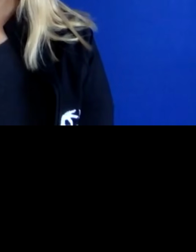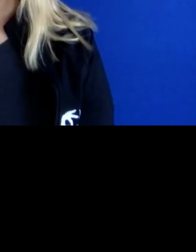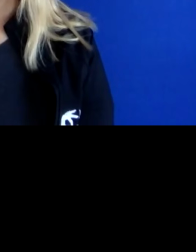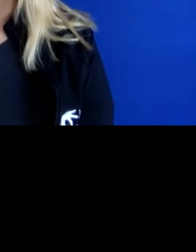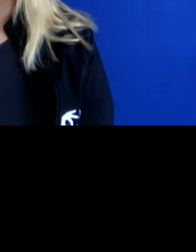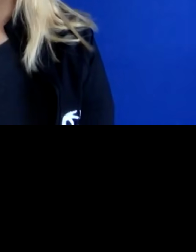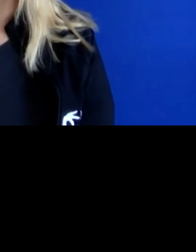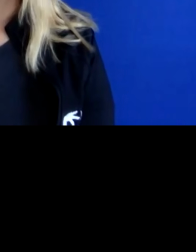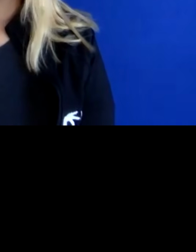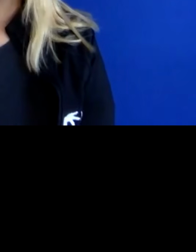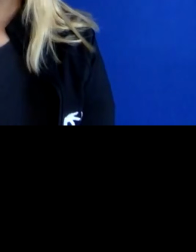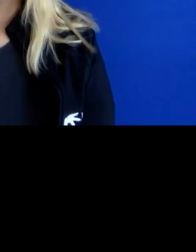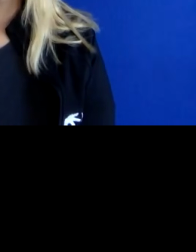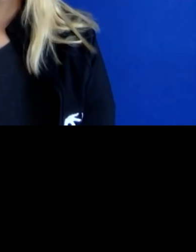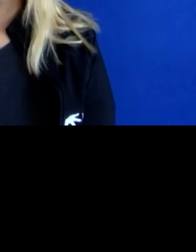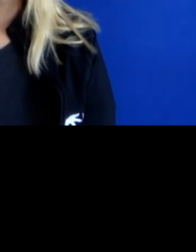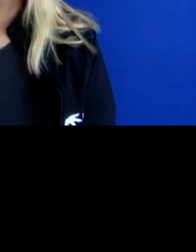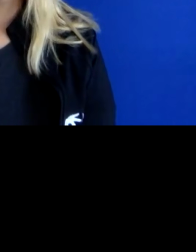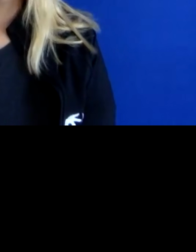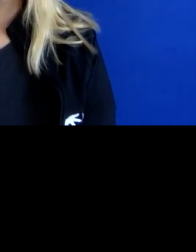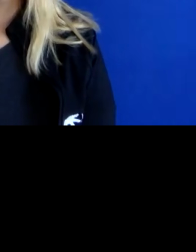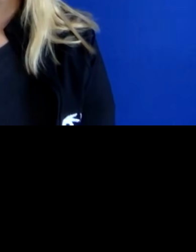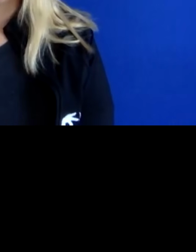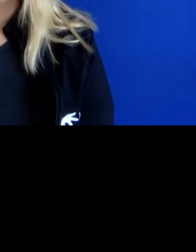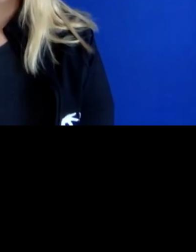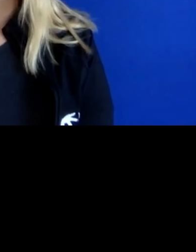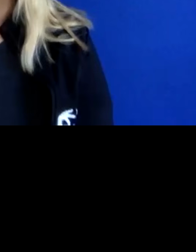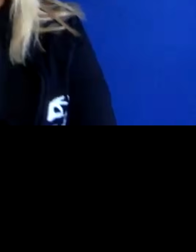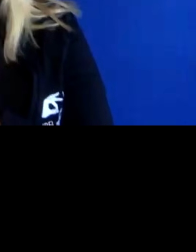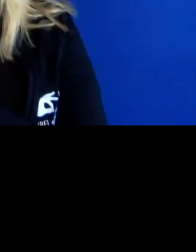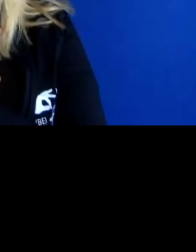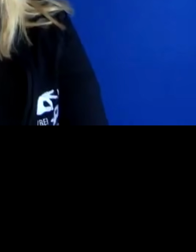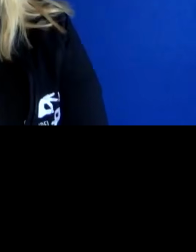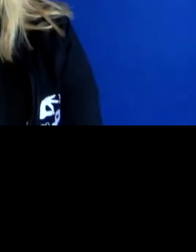It doesn't a version for MacOS, but for Windows and the Linux system you can install it.